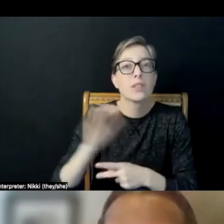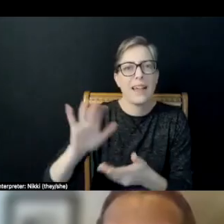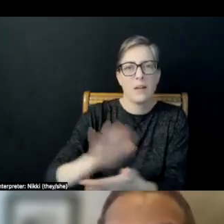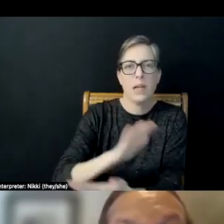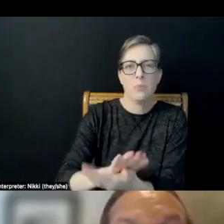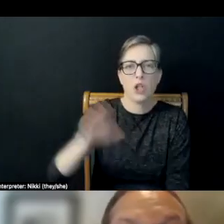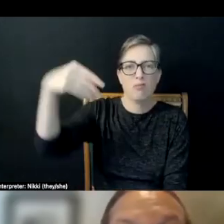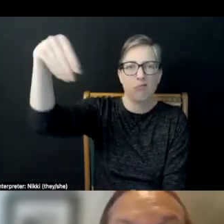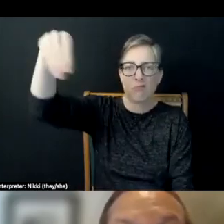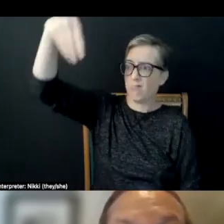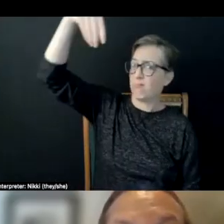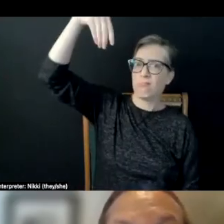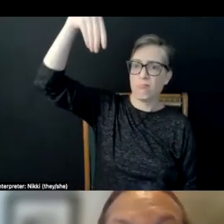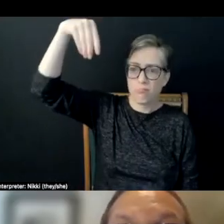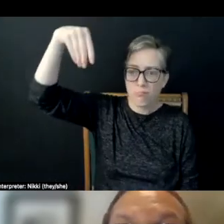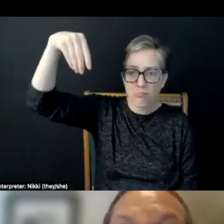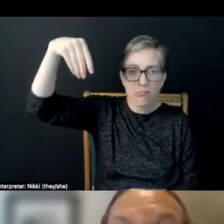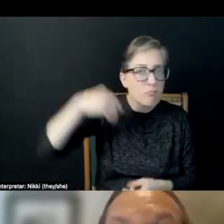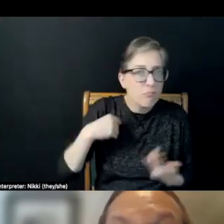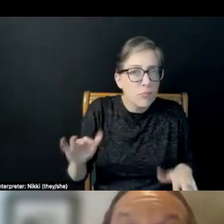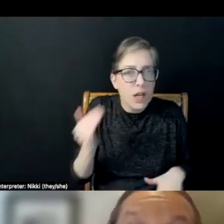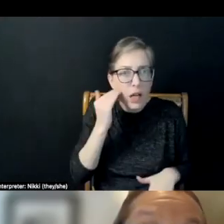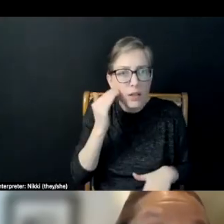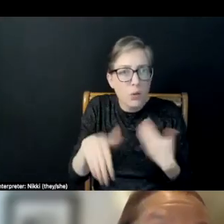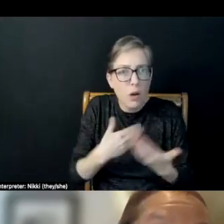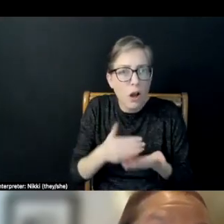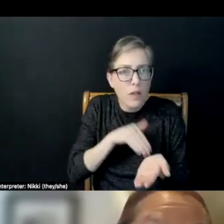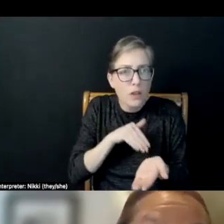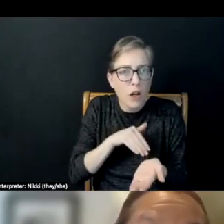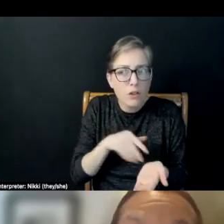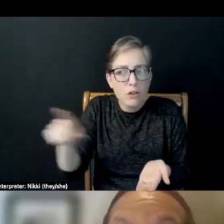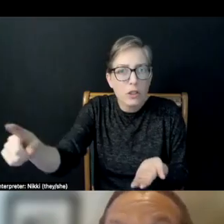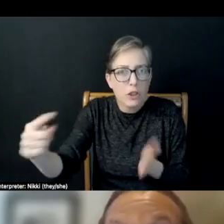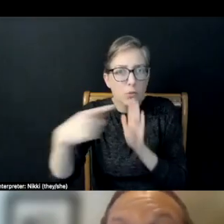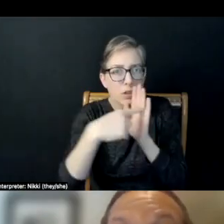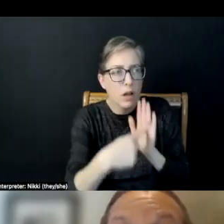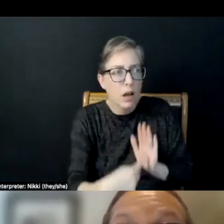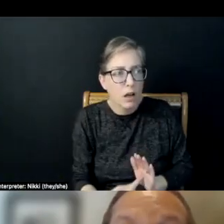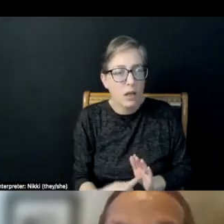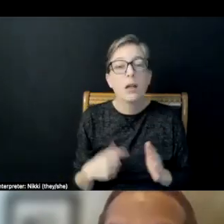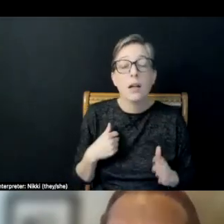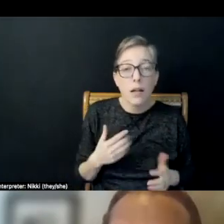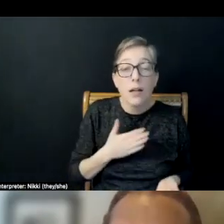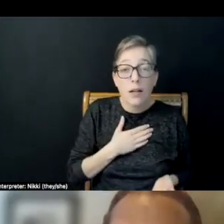I knew all of the doctors that she was referencing in that paper like I said, my wife has Achondroplasia.